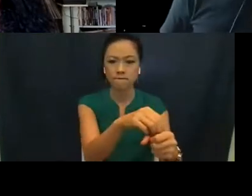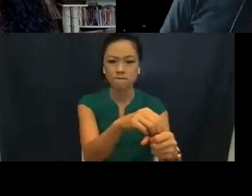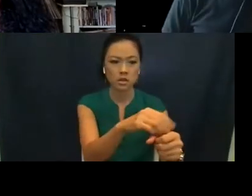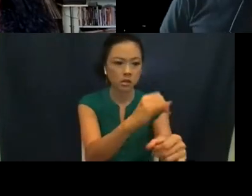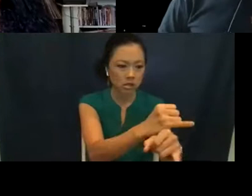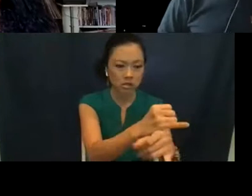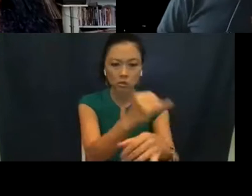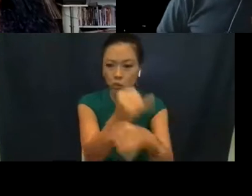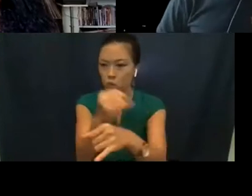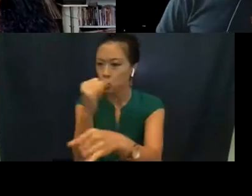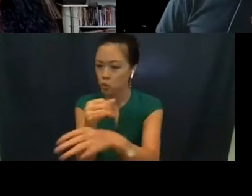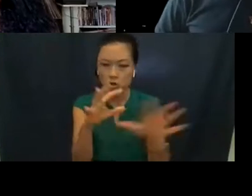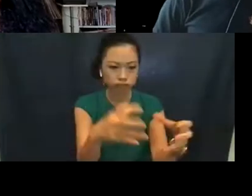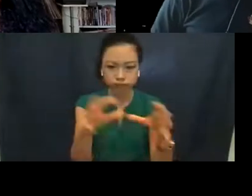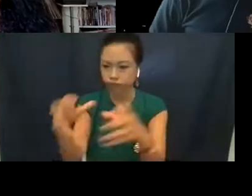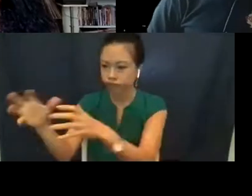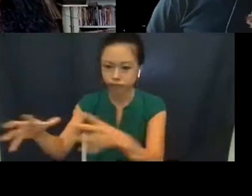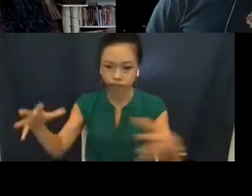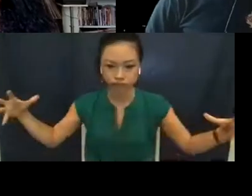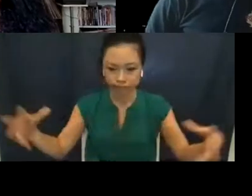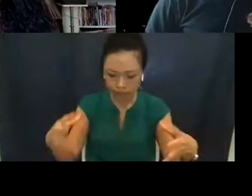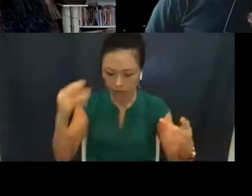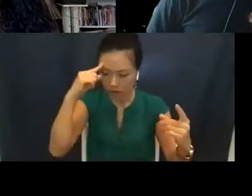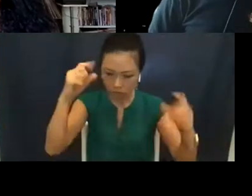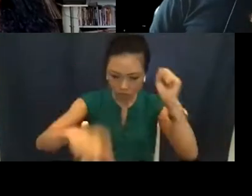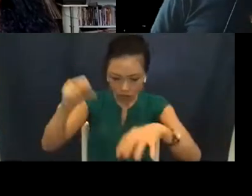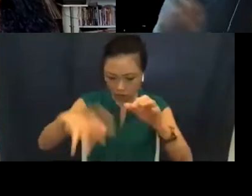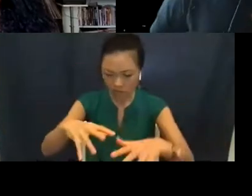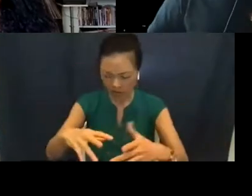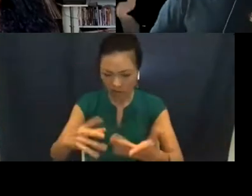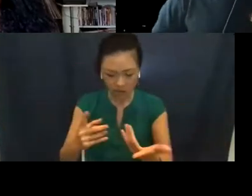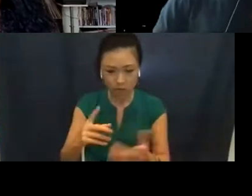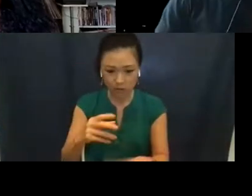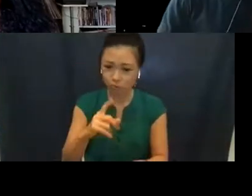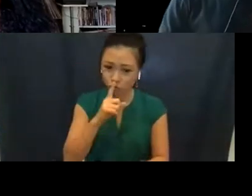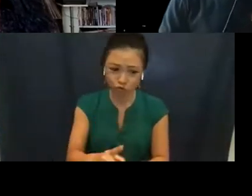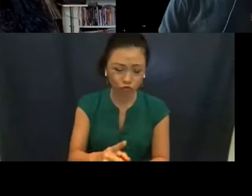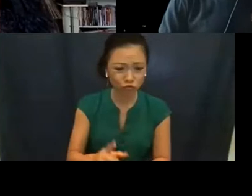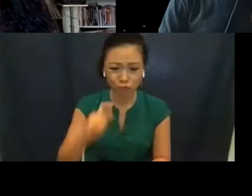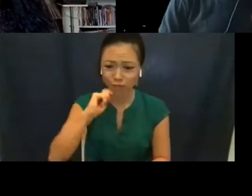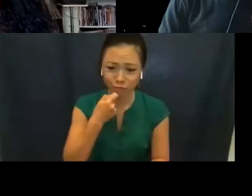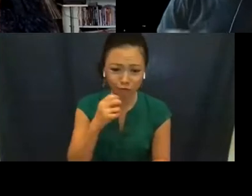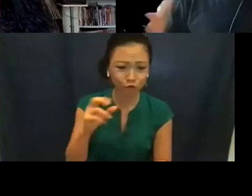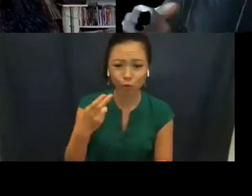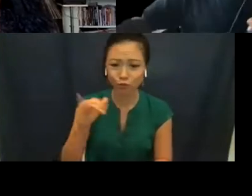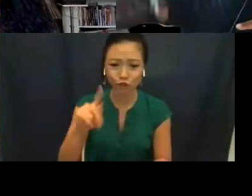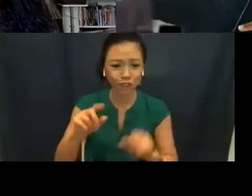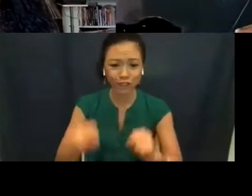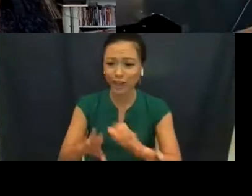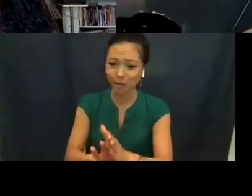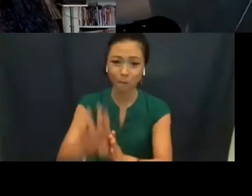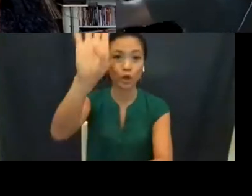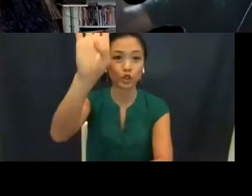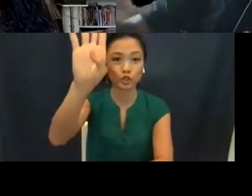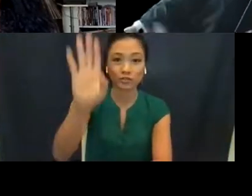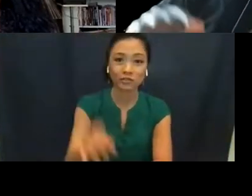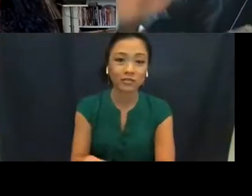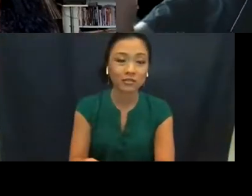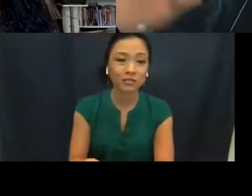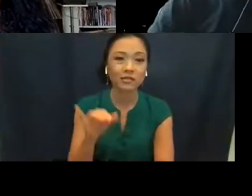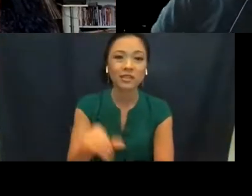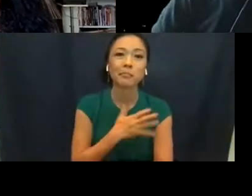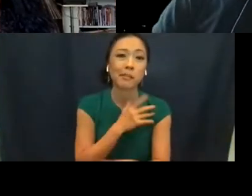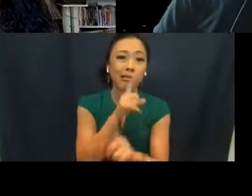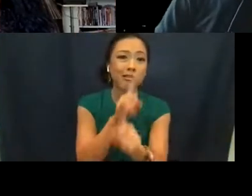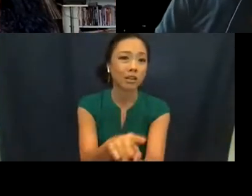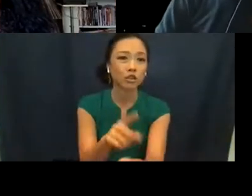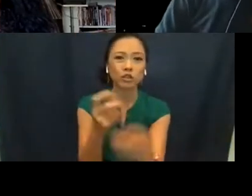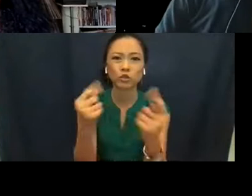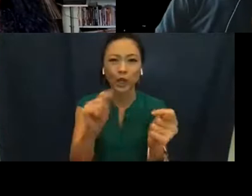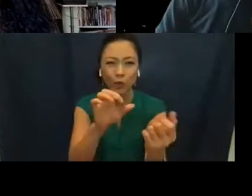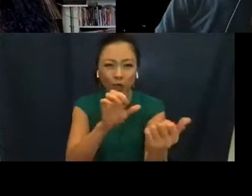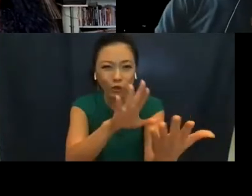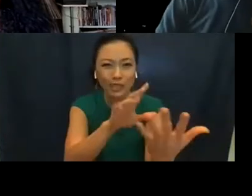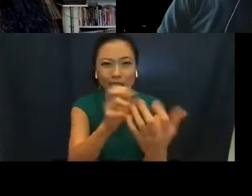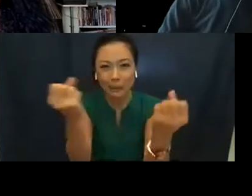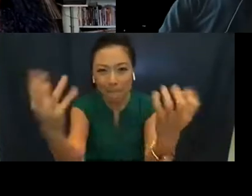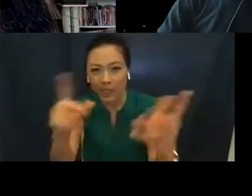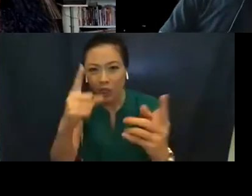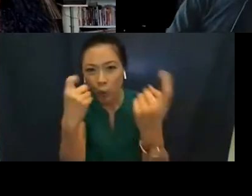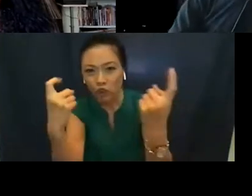dope shit can emerge. That is to address as many commencements as I saw.